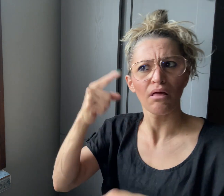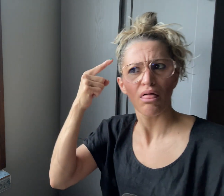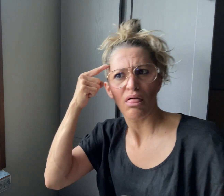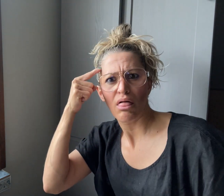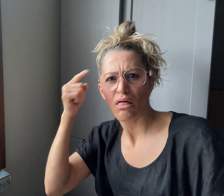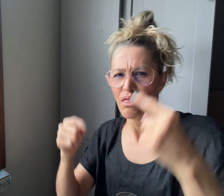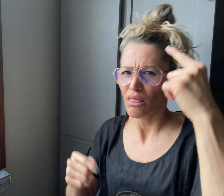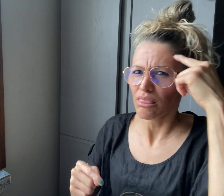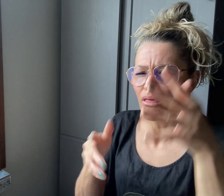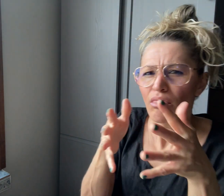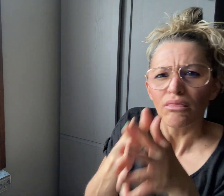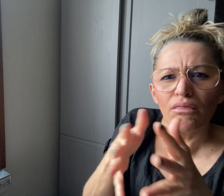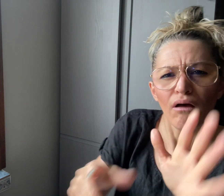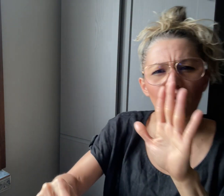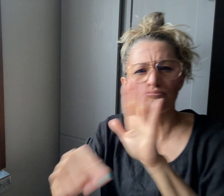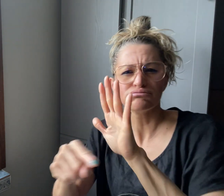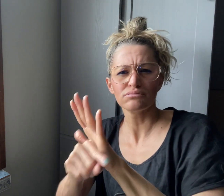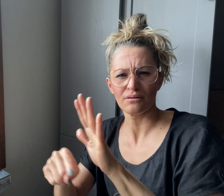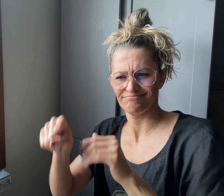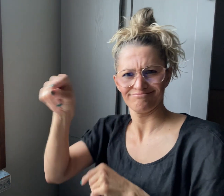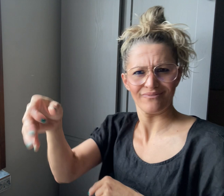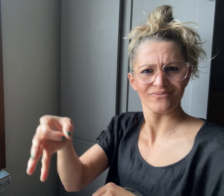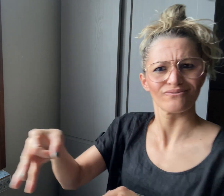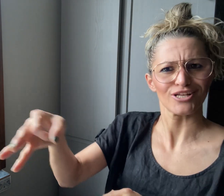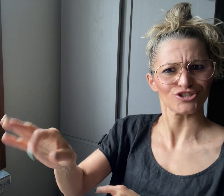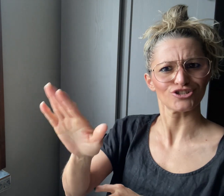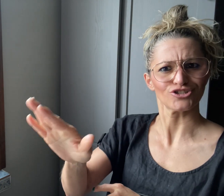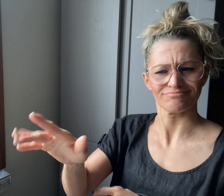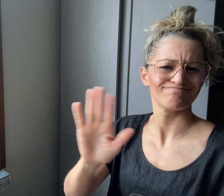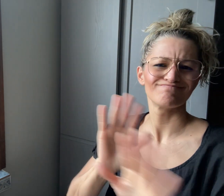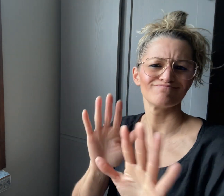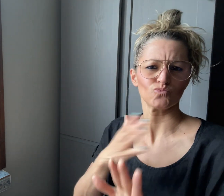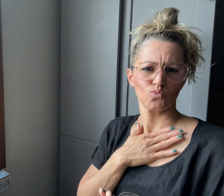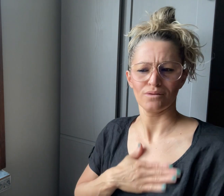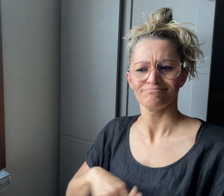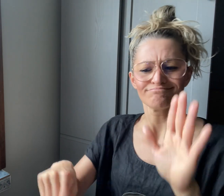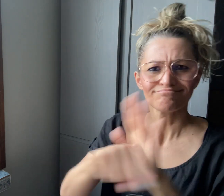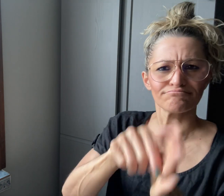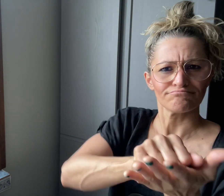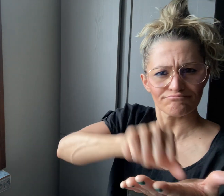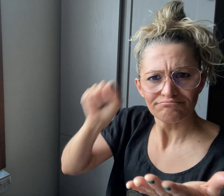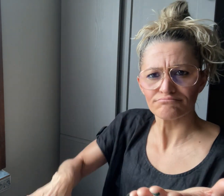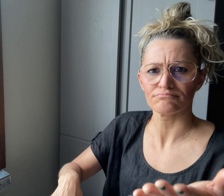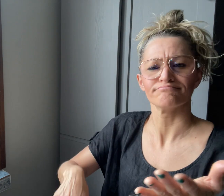A member of the research team said "people think that